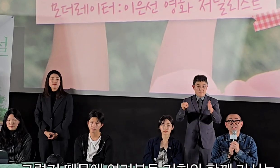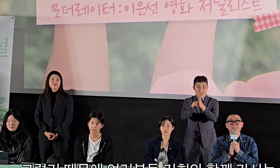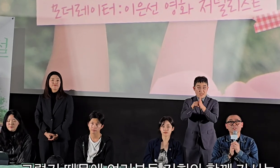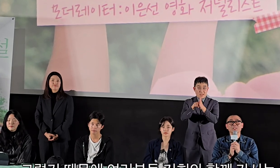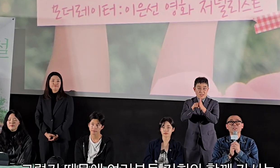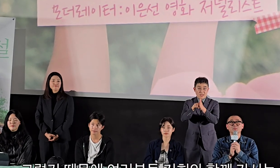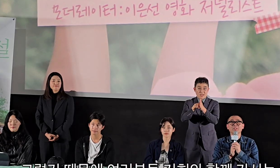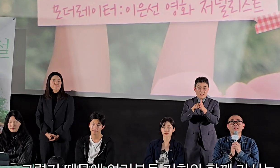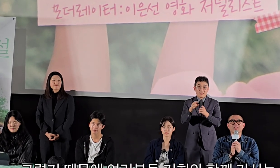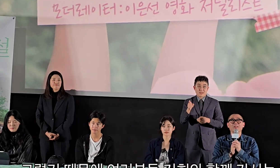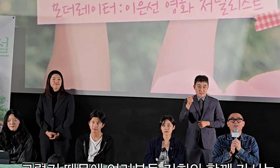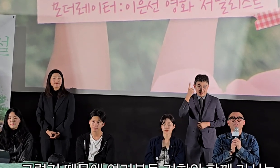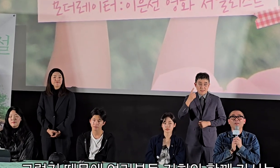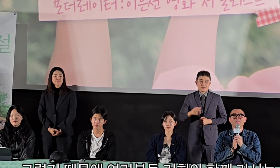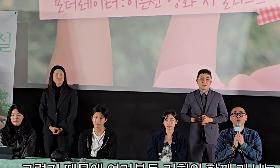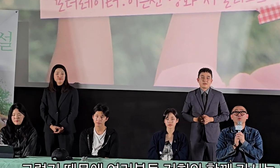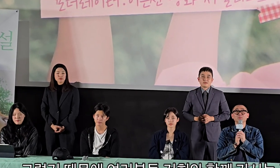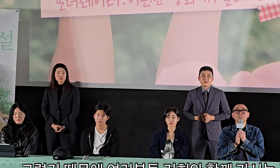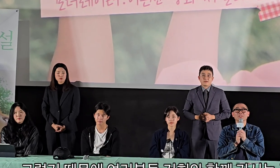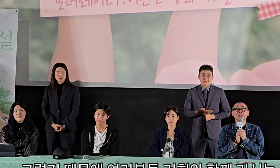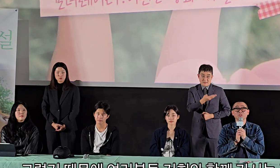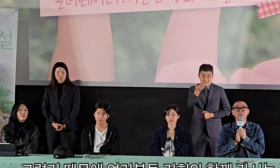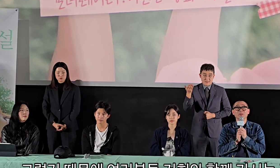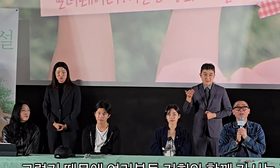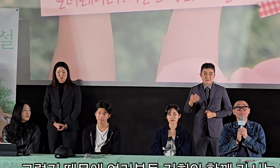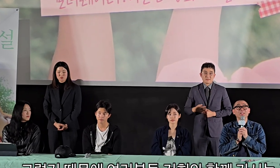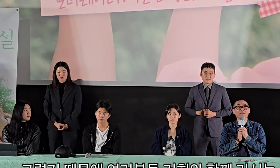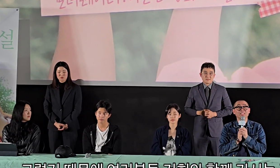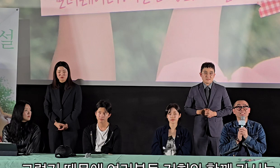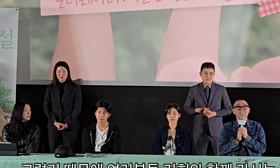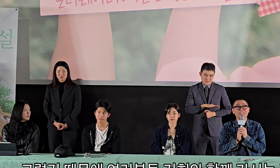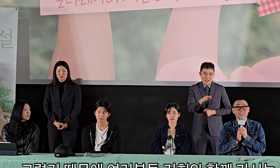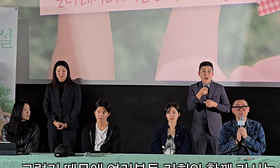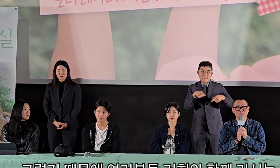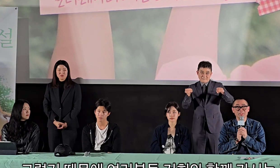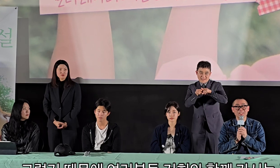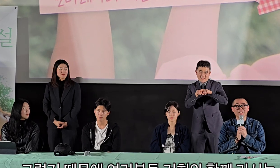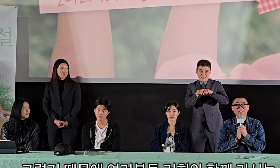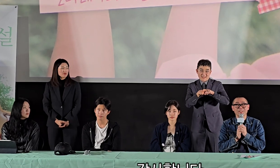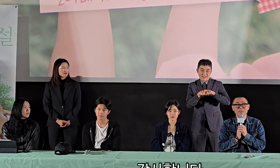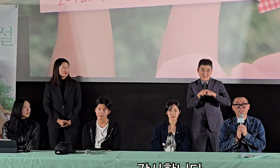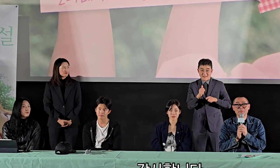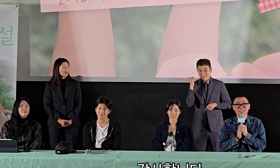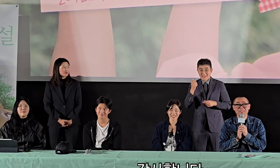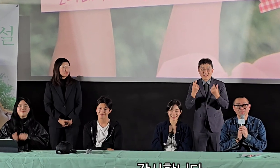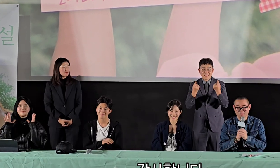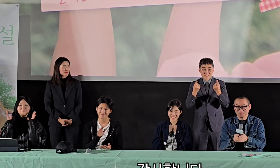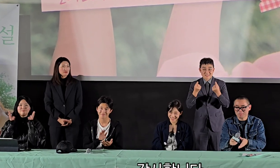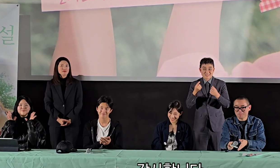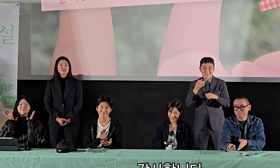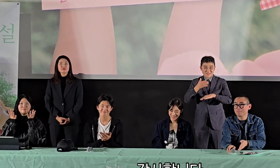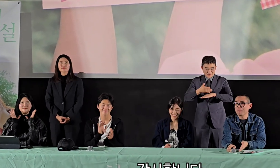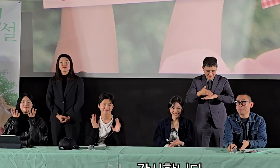That is why you are coming with us. Thank you.